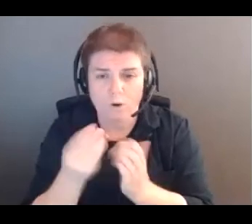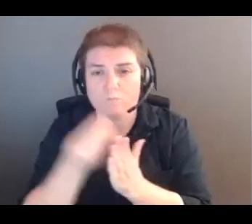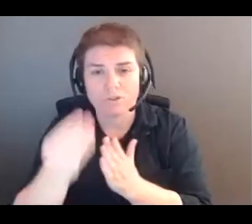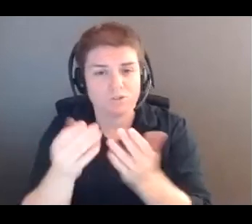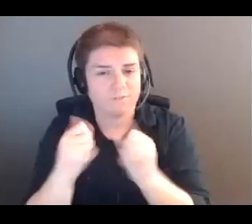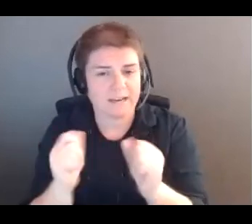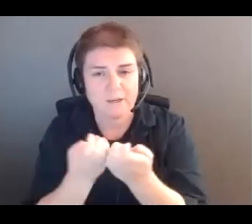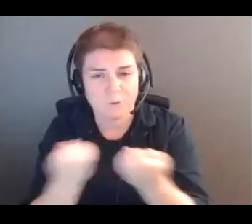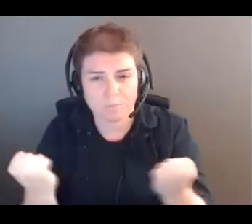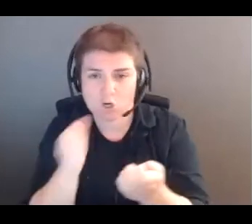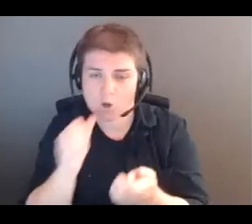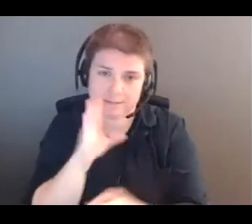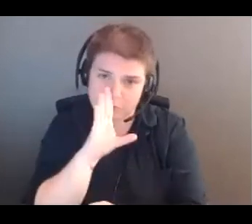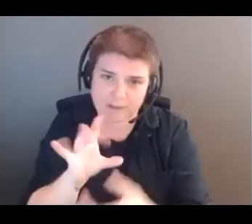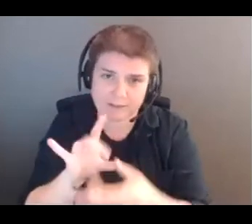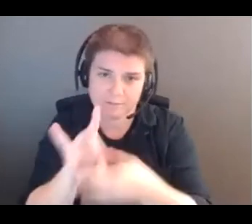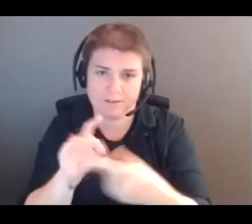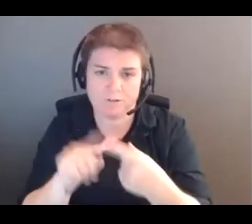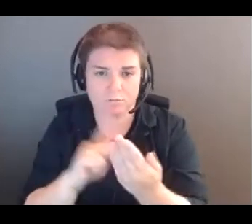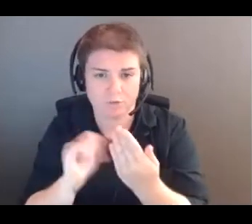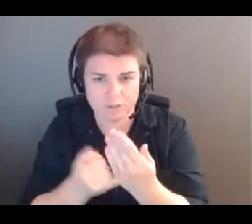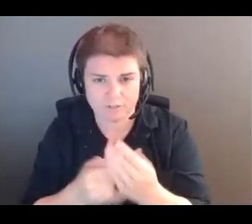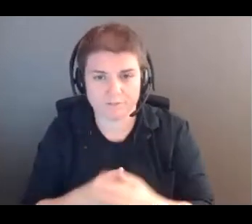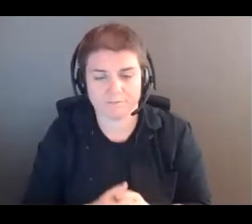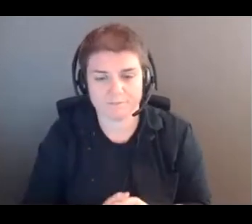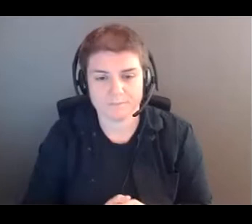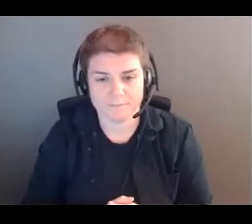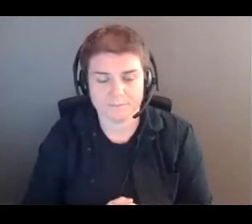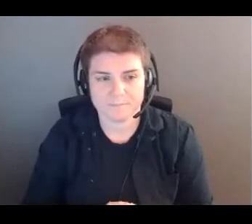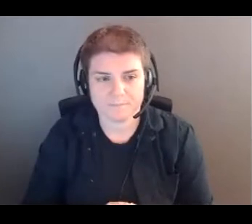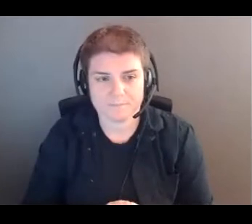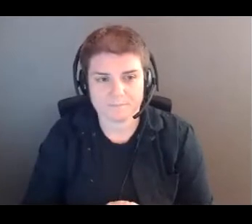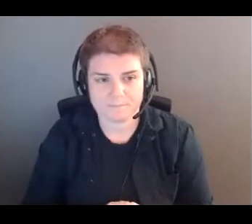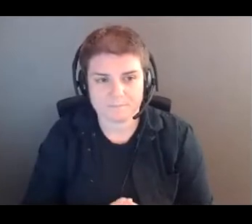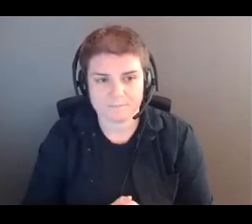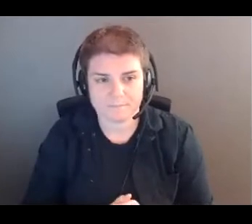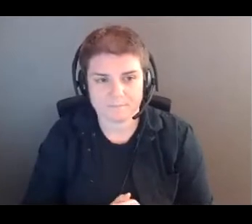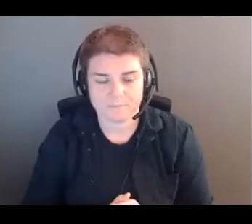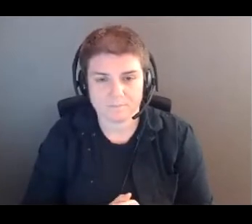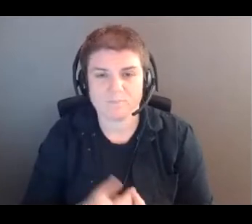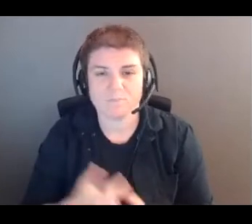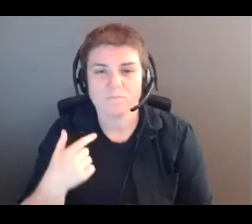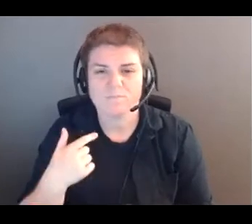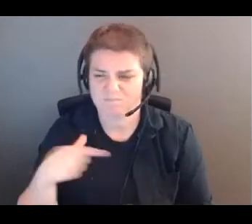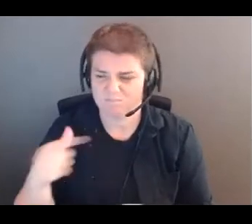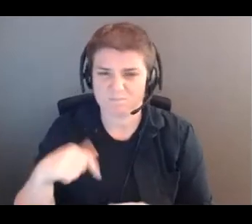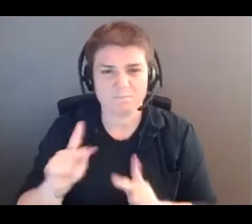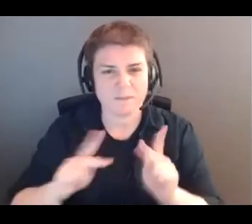not directly related to the project. We are often asked why we have a cap on equipment